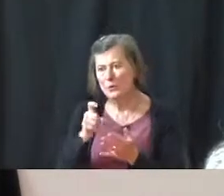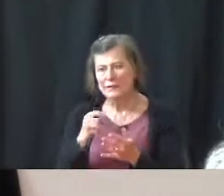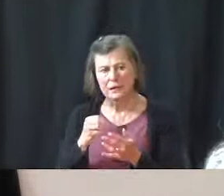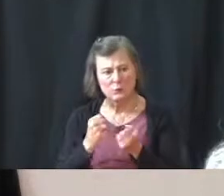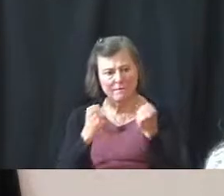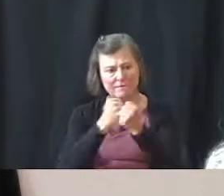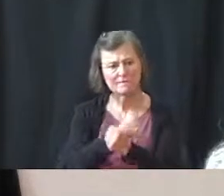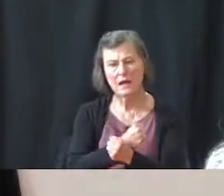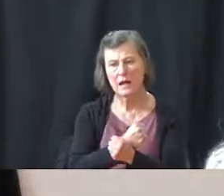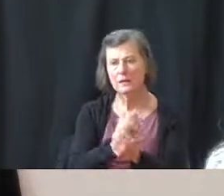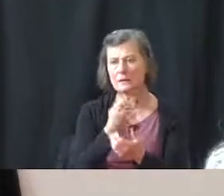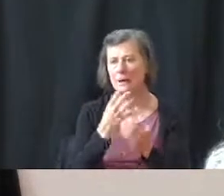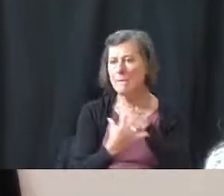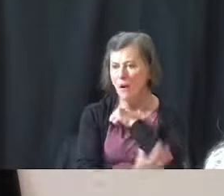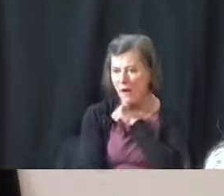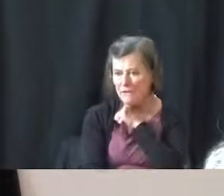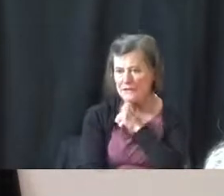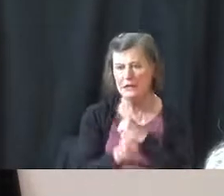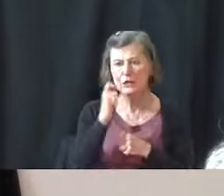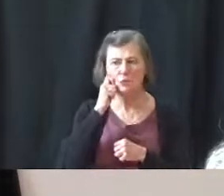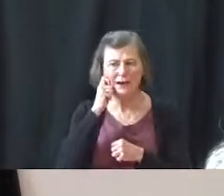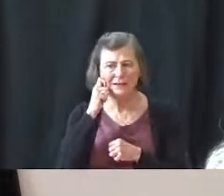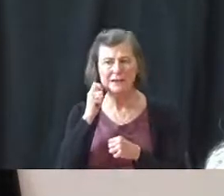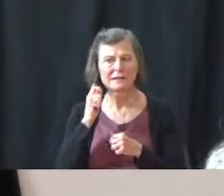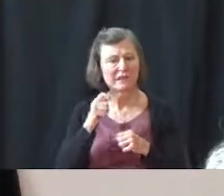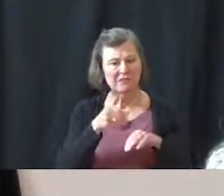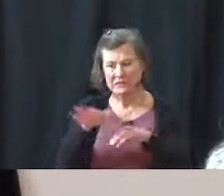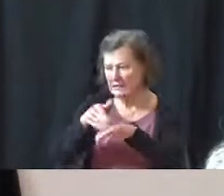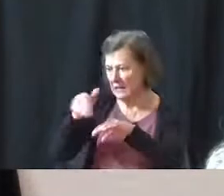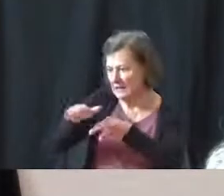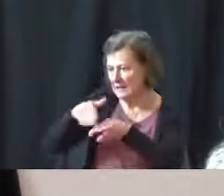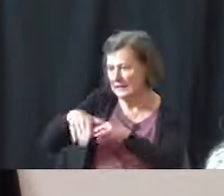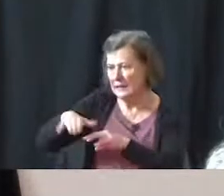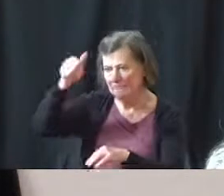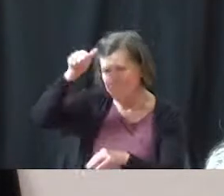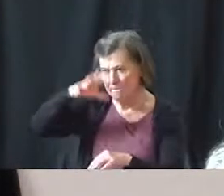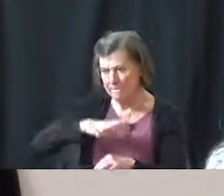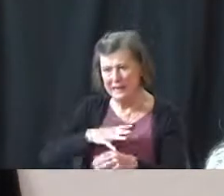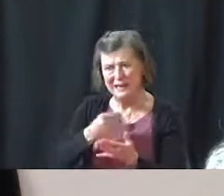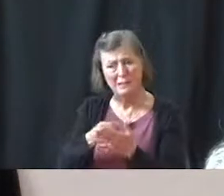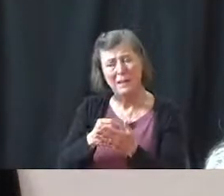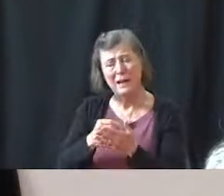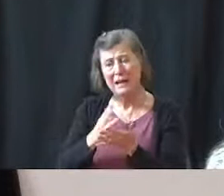And, they were just sending young men over there and all that money.